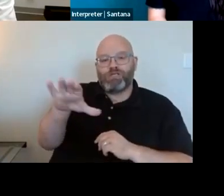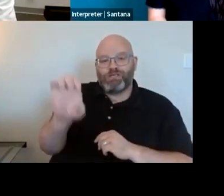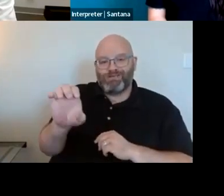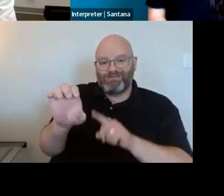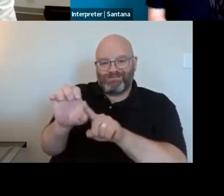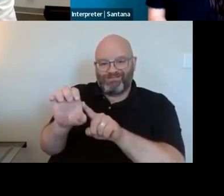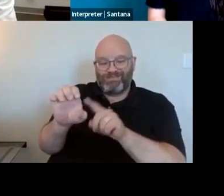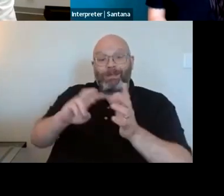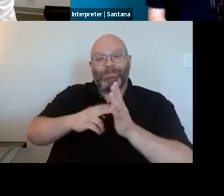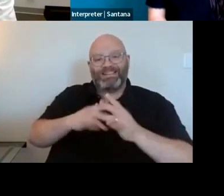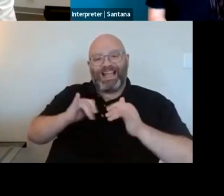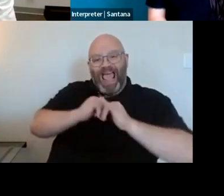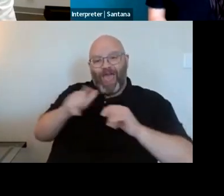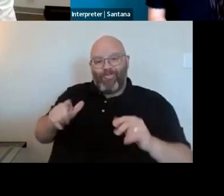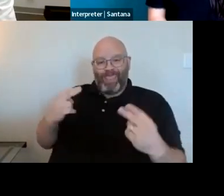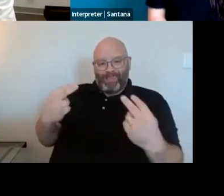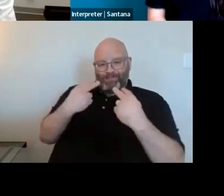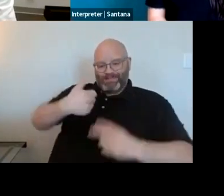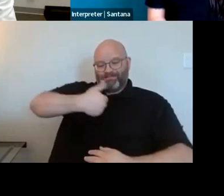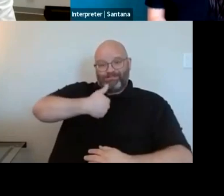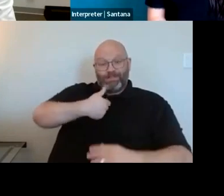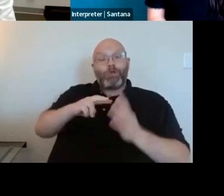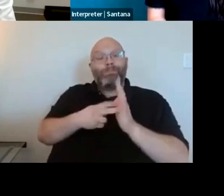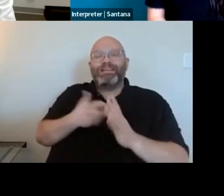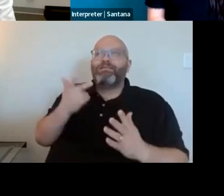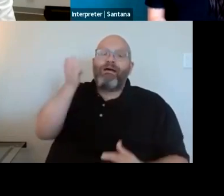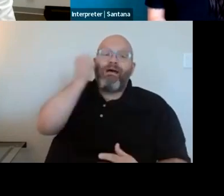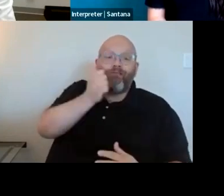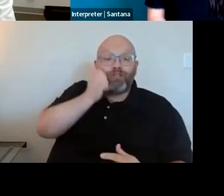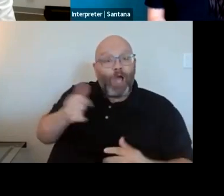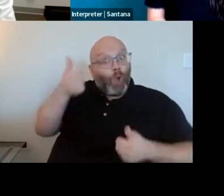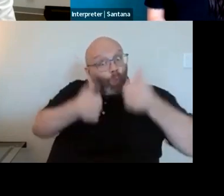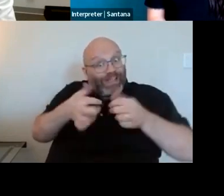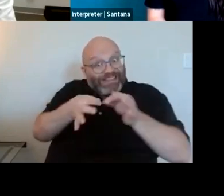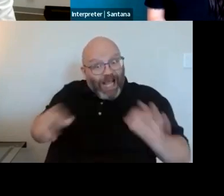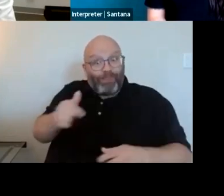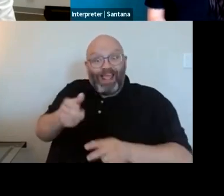the language of reference. So that means how a person perceives themselves.